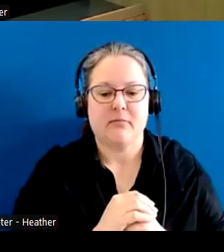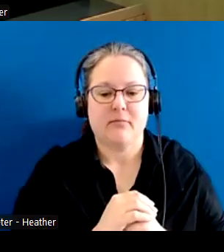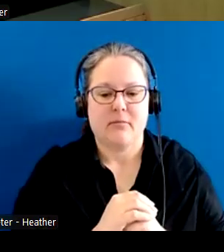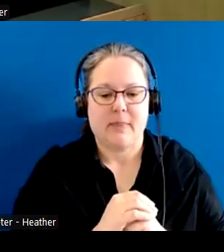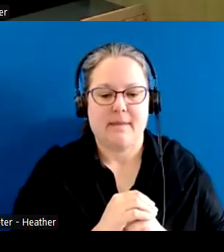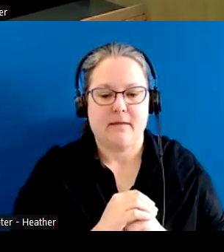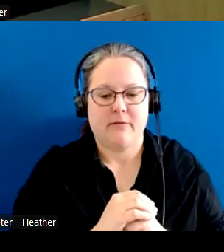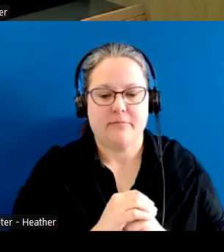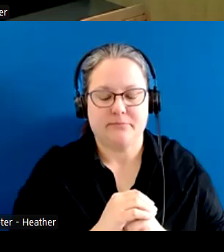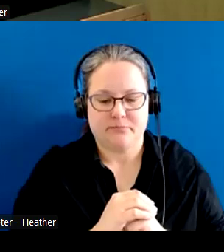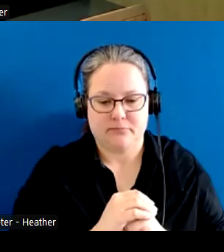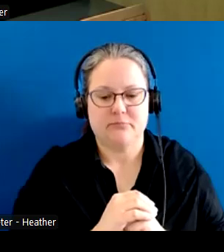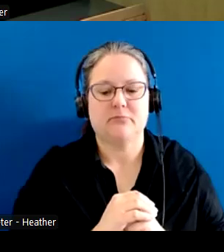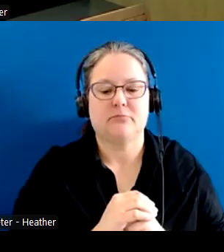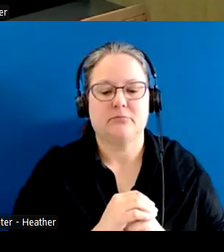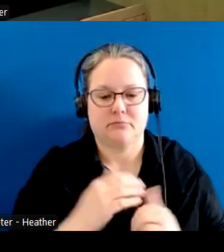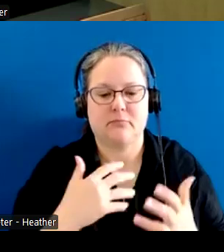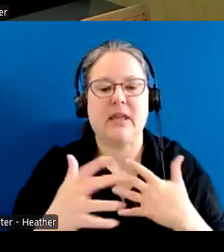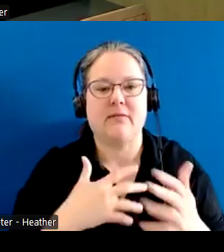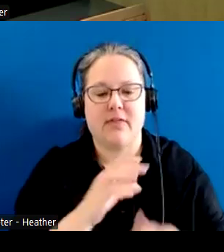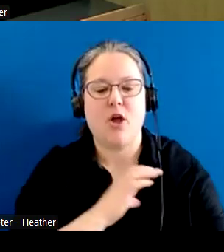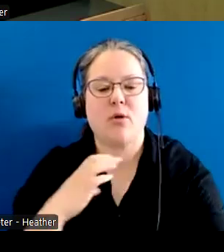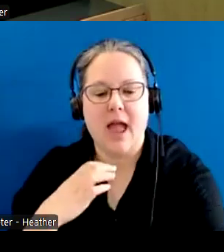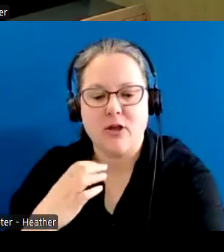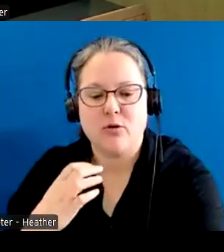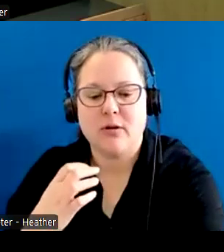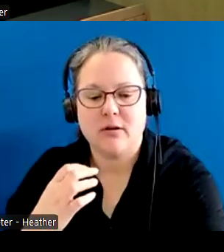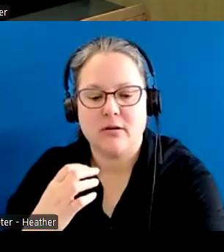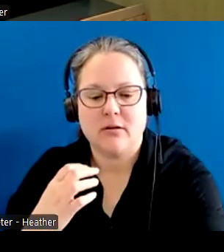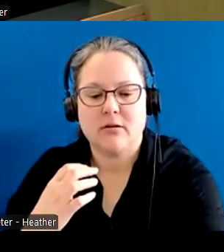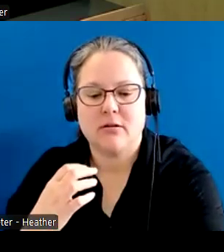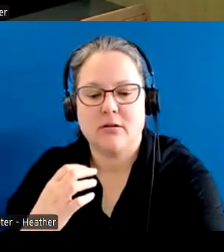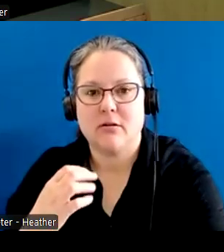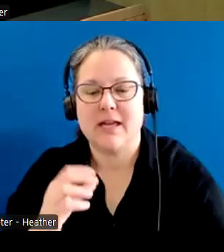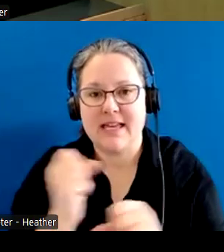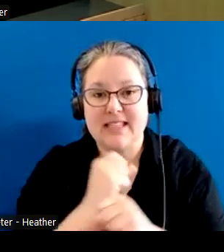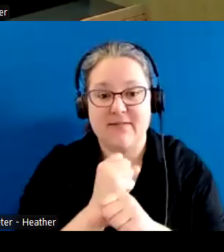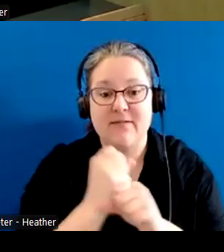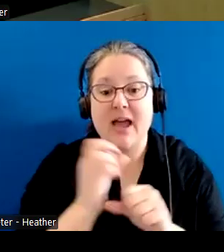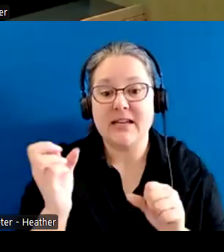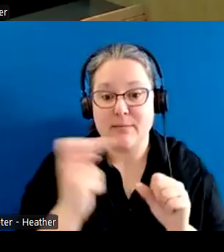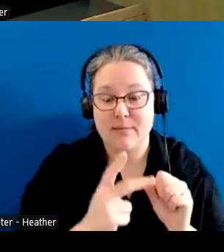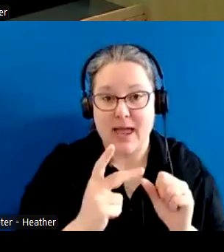you know Congress is fighting back with um you know uh pretty proactively against these changes